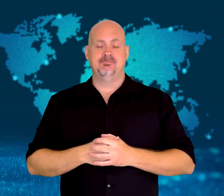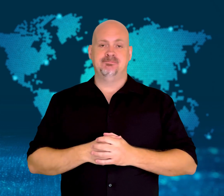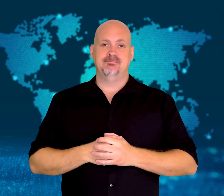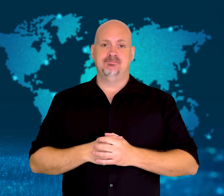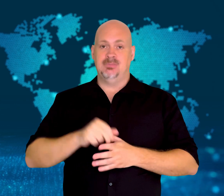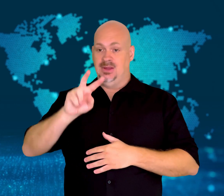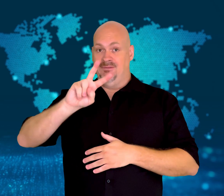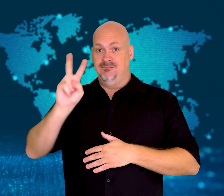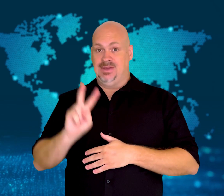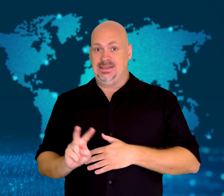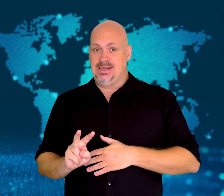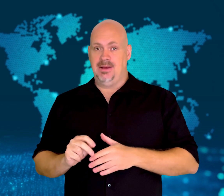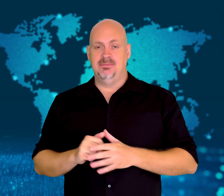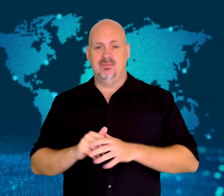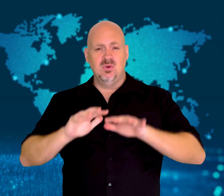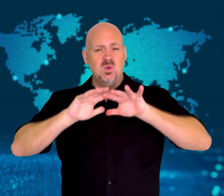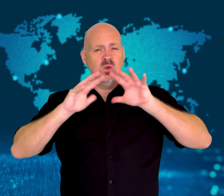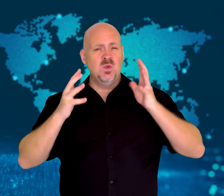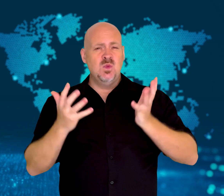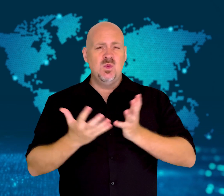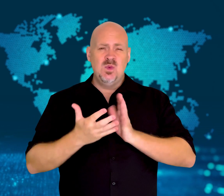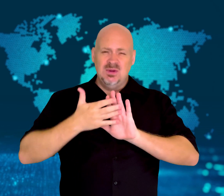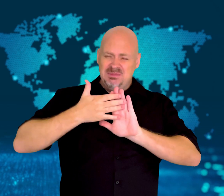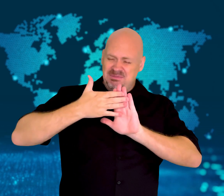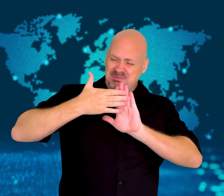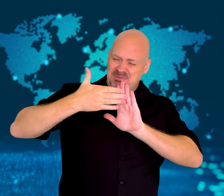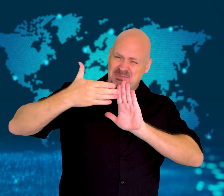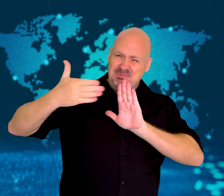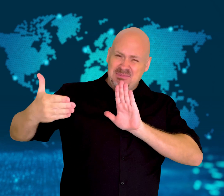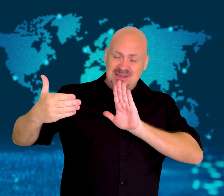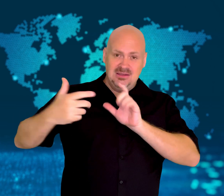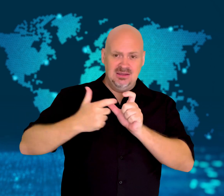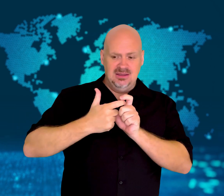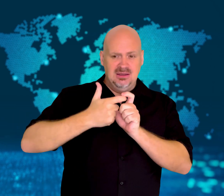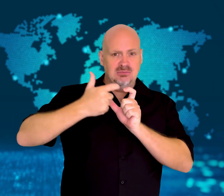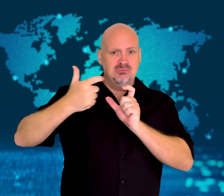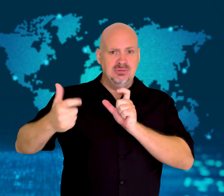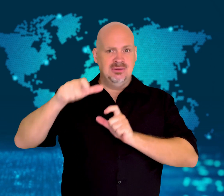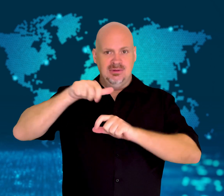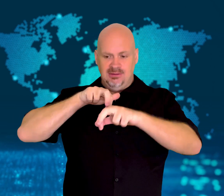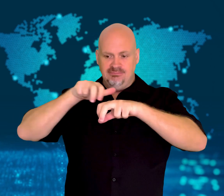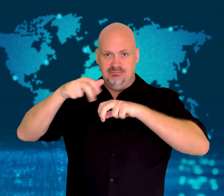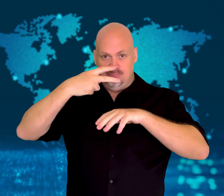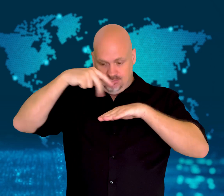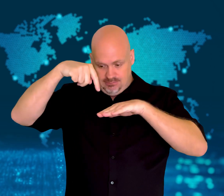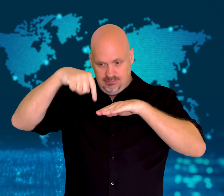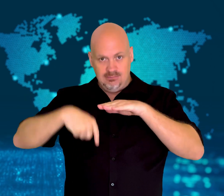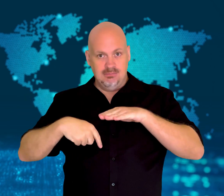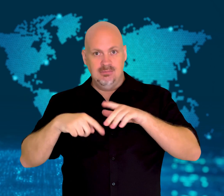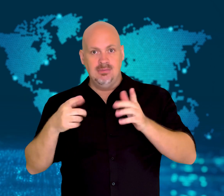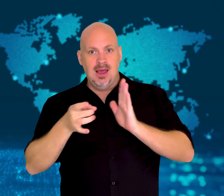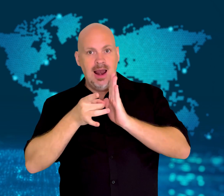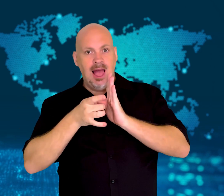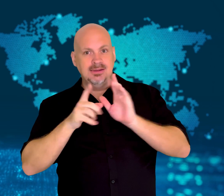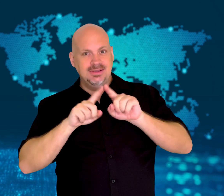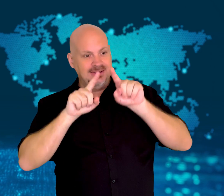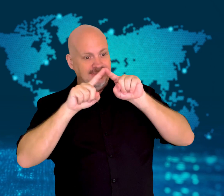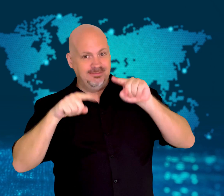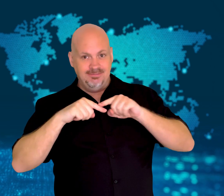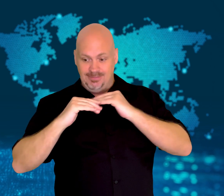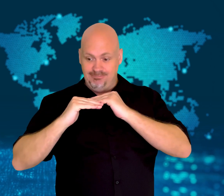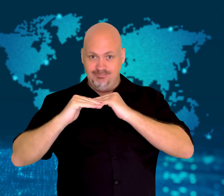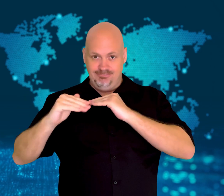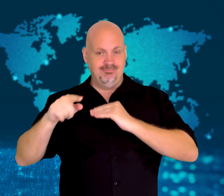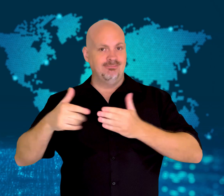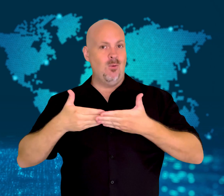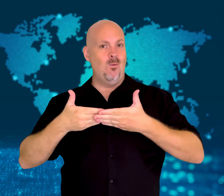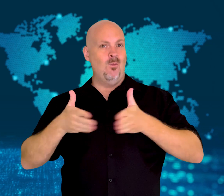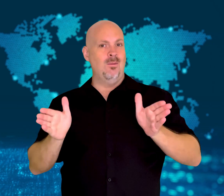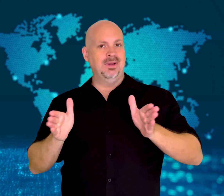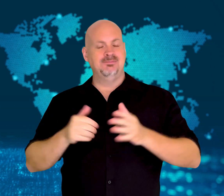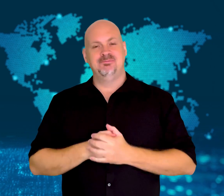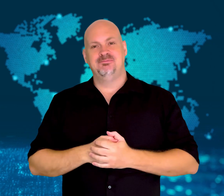World's longest glass bridge open